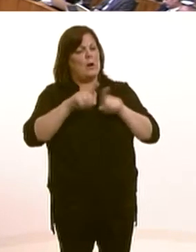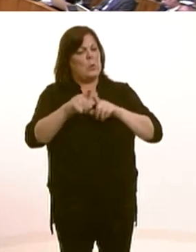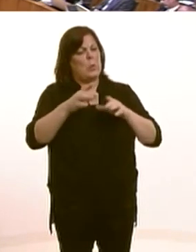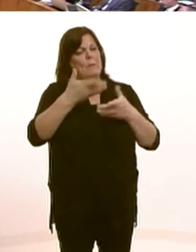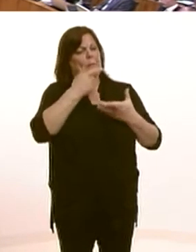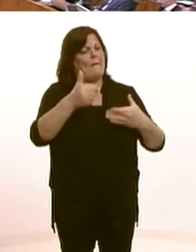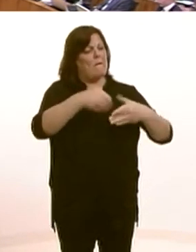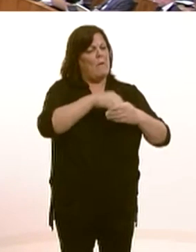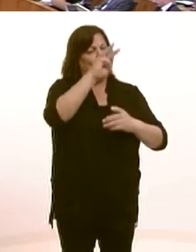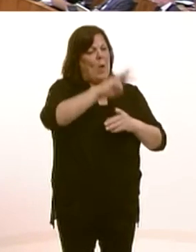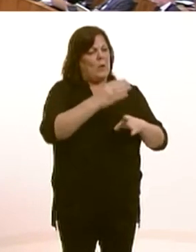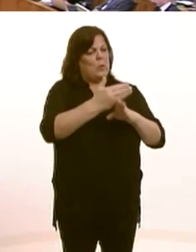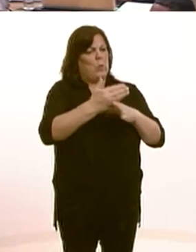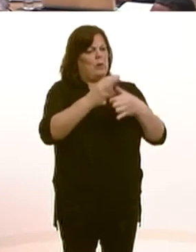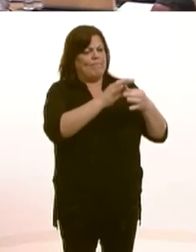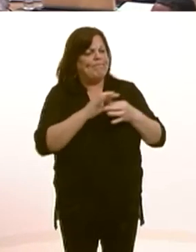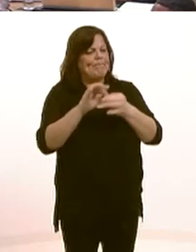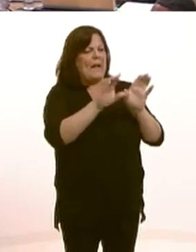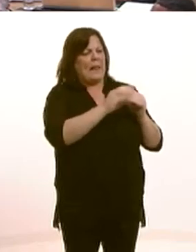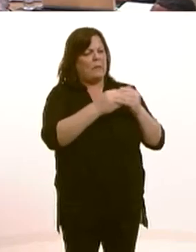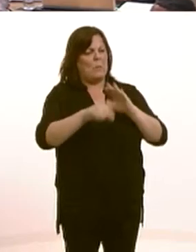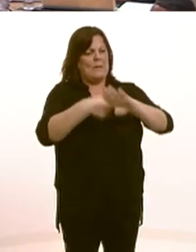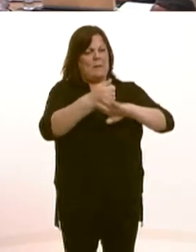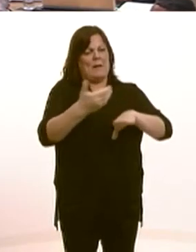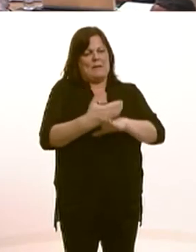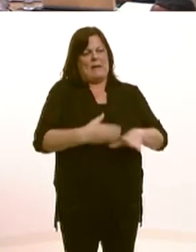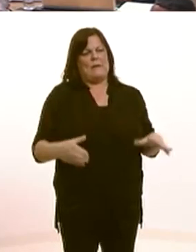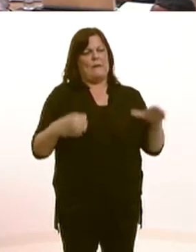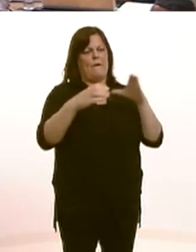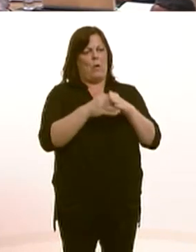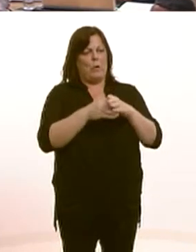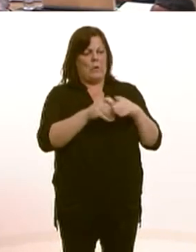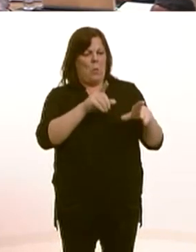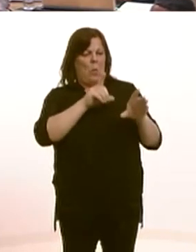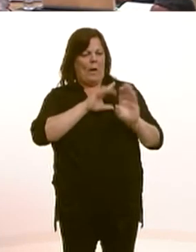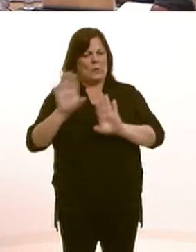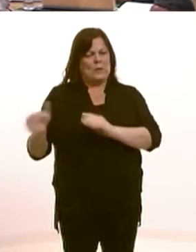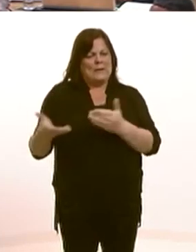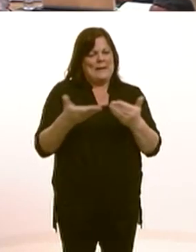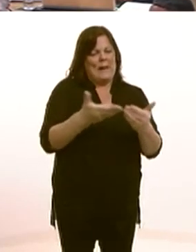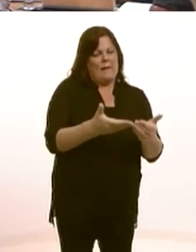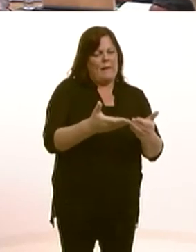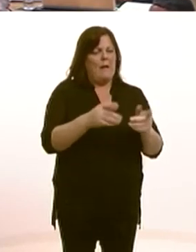We have established a taskforce and an operations board to drive delivery and to overcome any barriers.